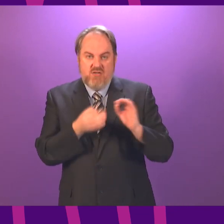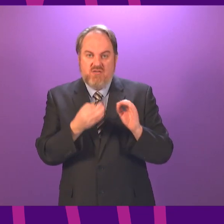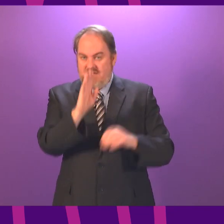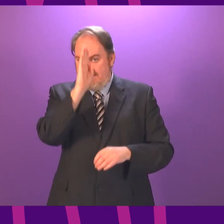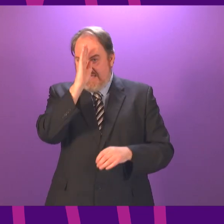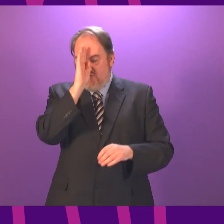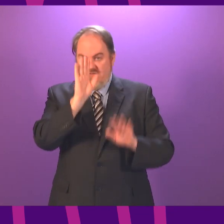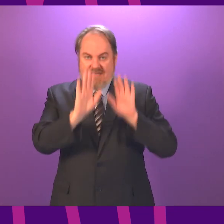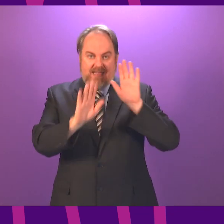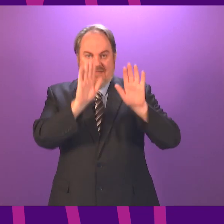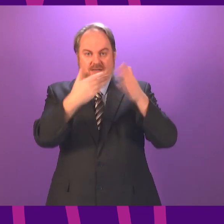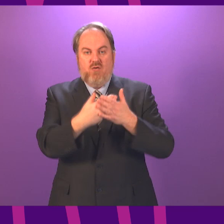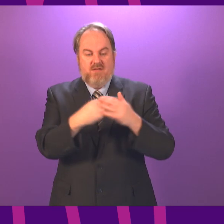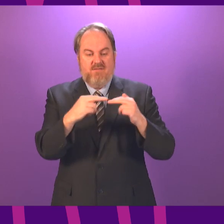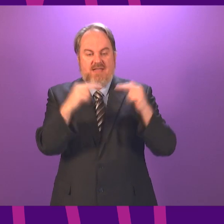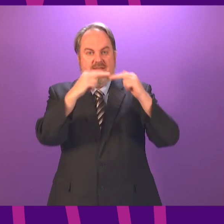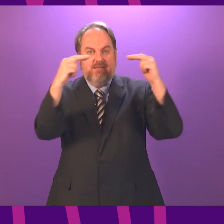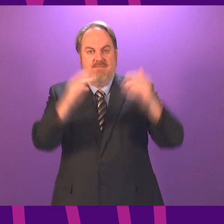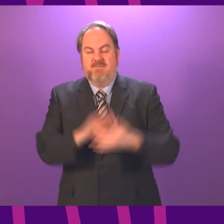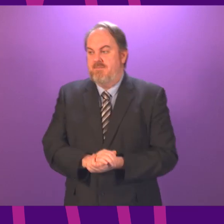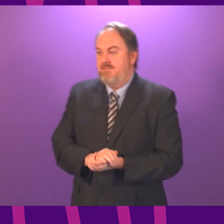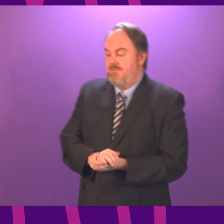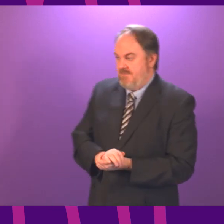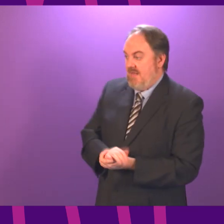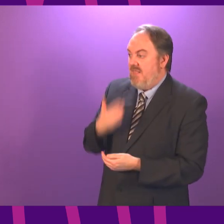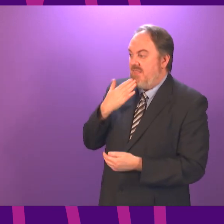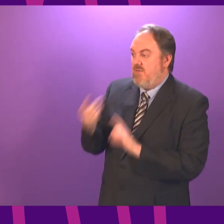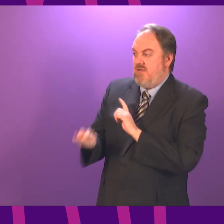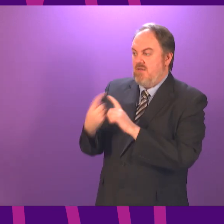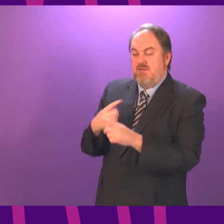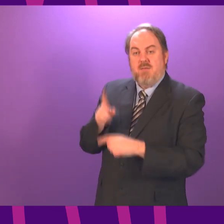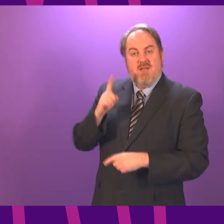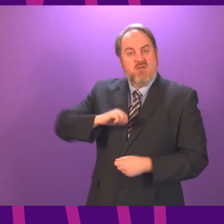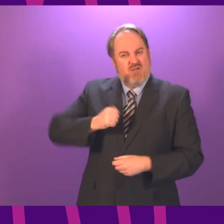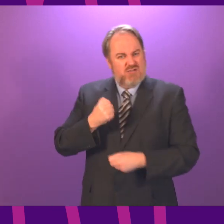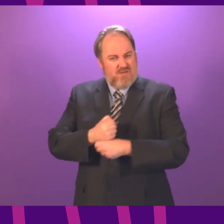Sarah Boyack: The Scottish Government has already had £97